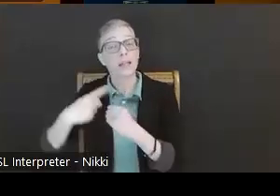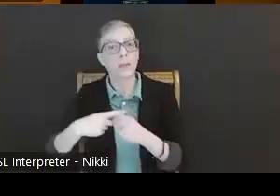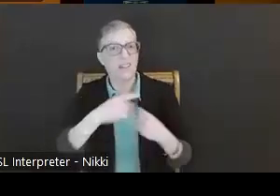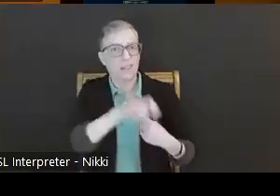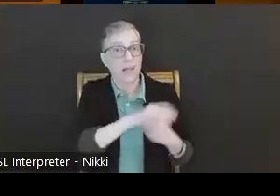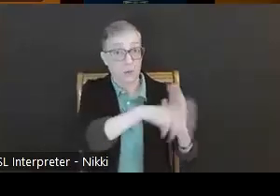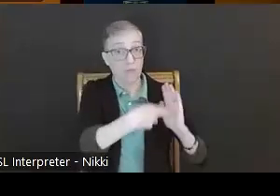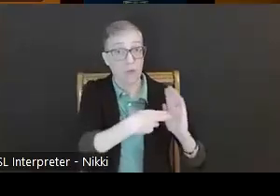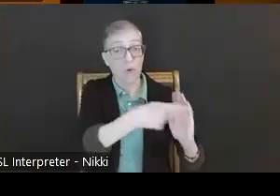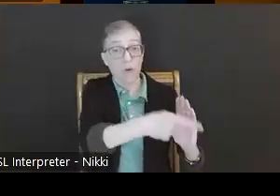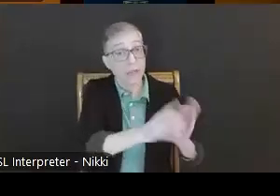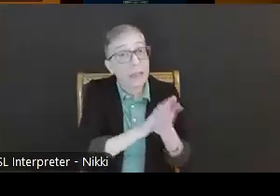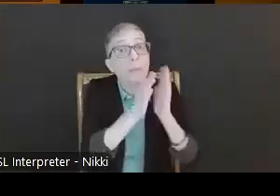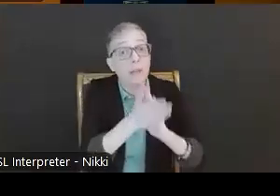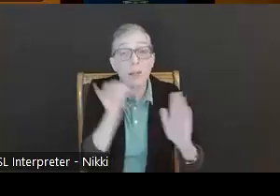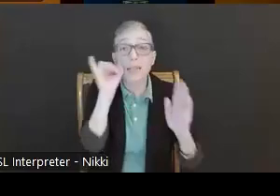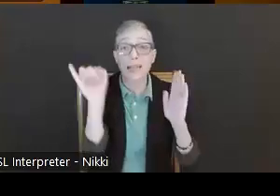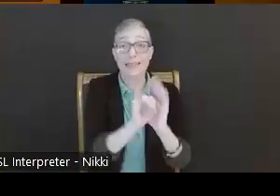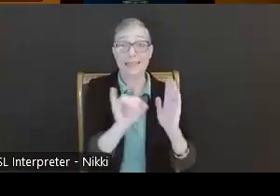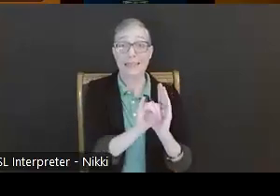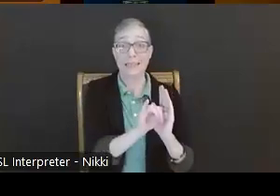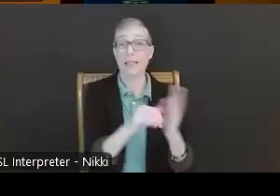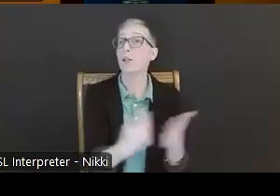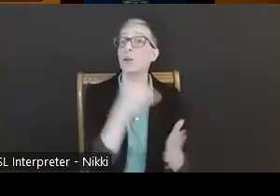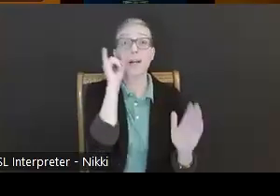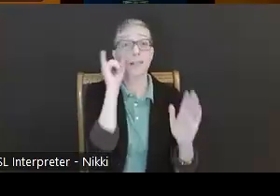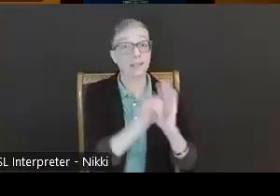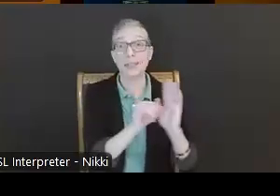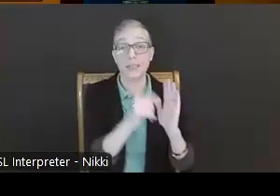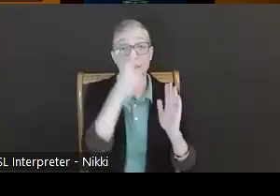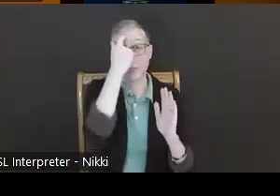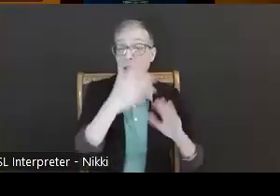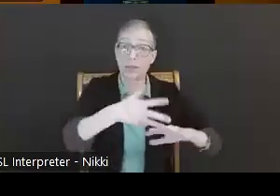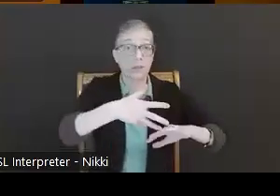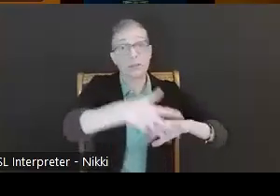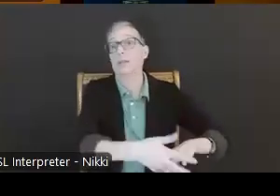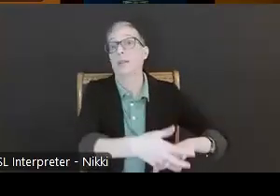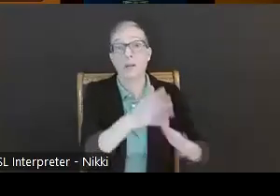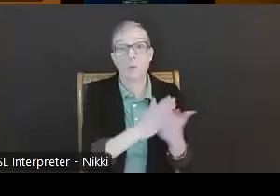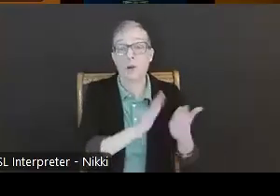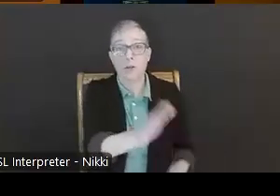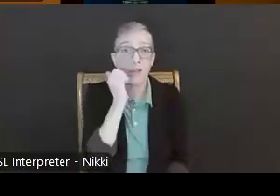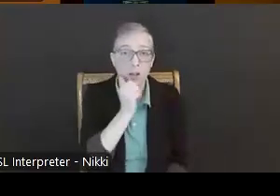that people assume because it's so heavily um integrated into their daily life and it kind